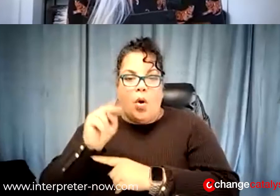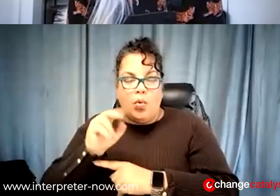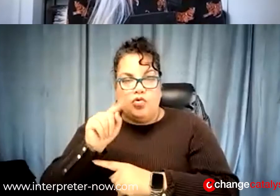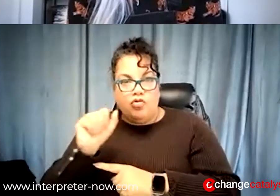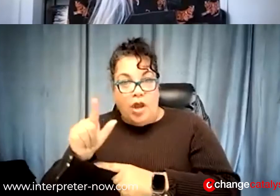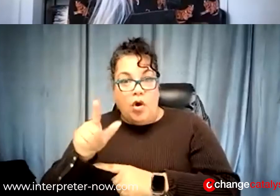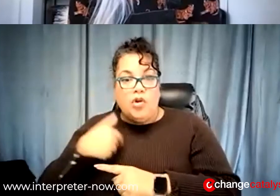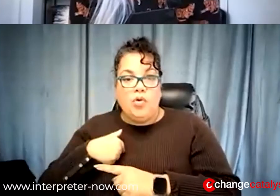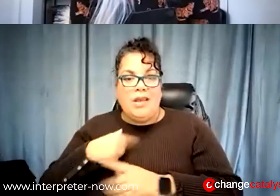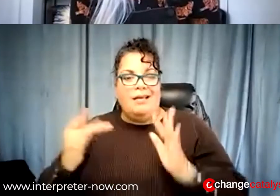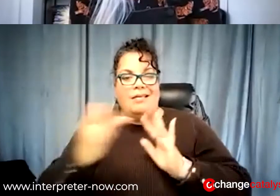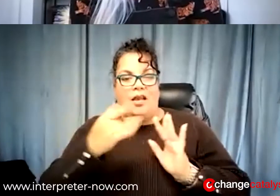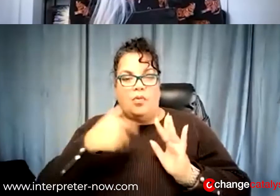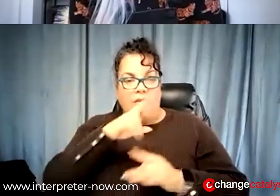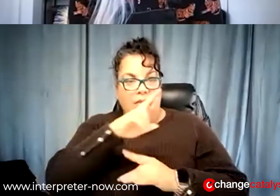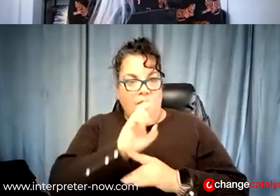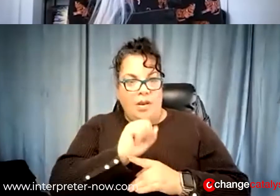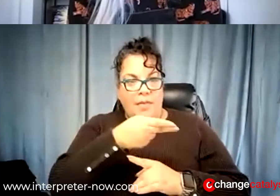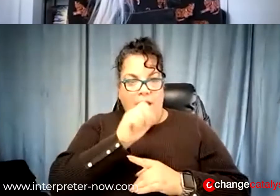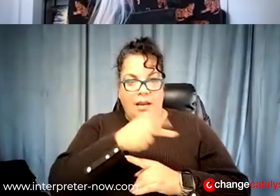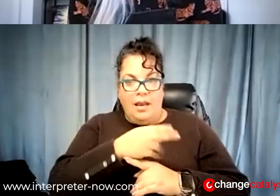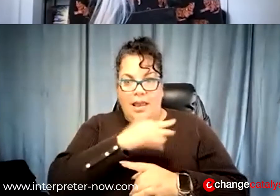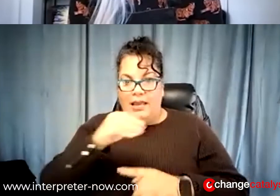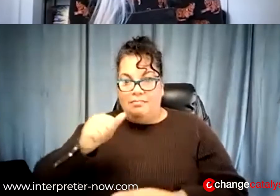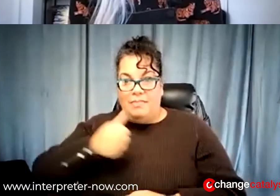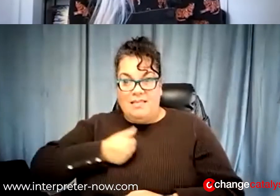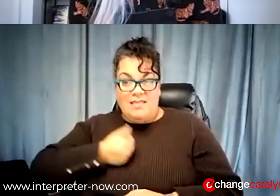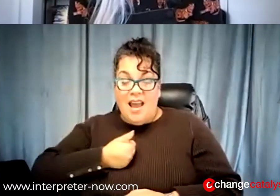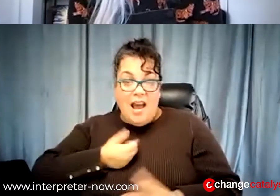about our journeys because, as Rebekah said, they have been nonlinear.